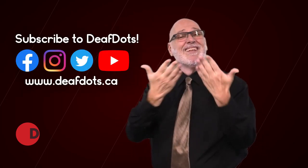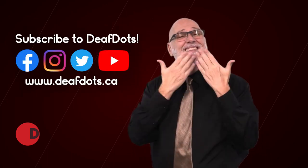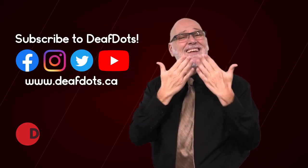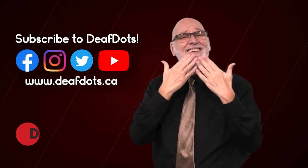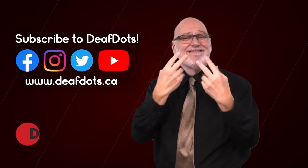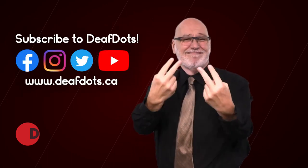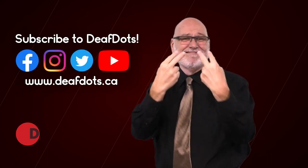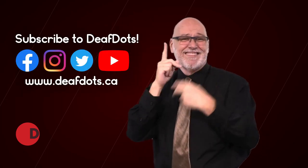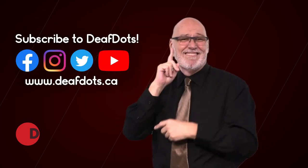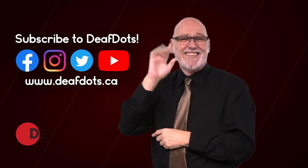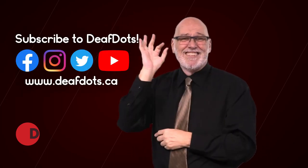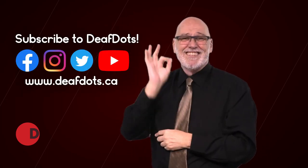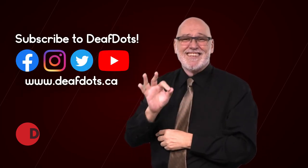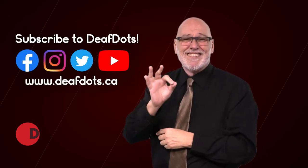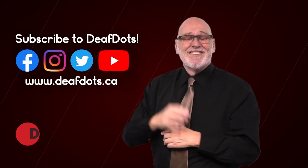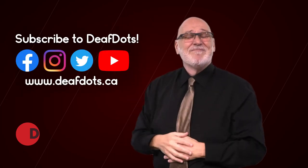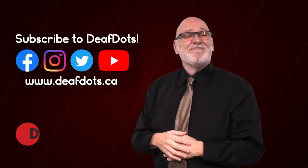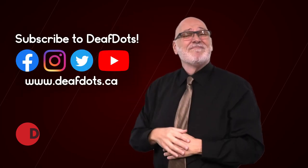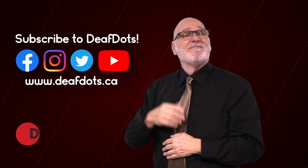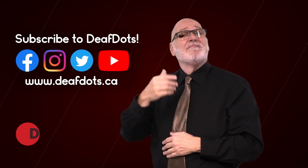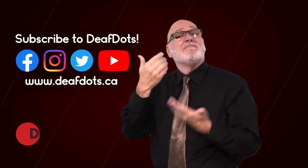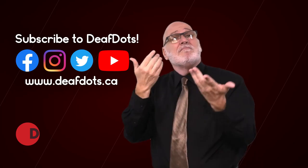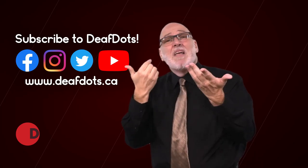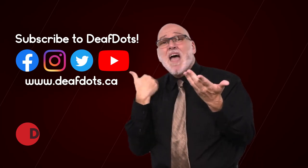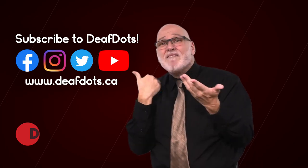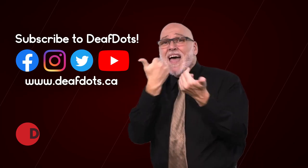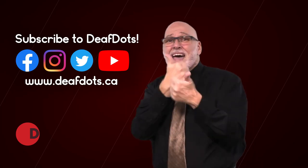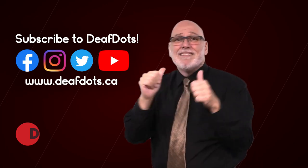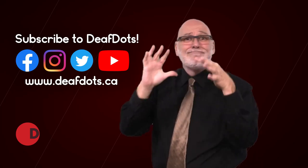Thank you for watching DeafDots.